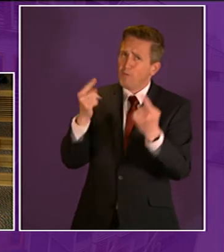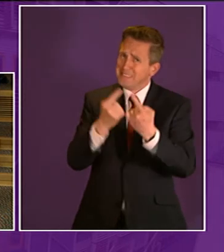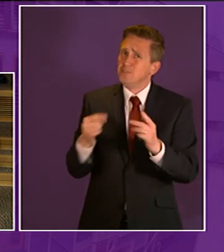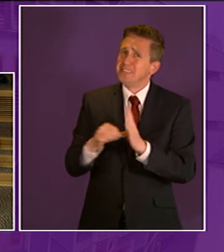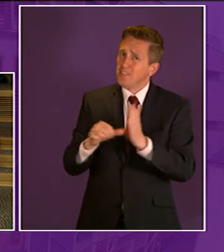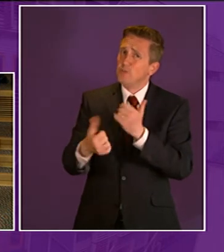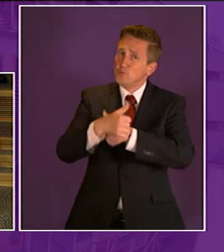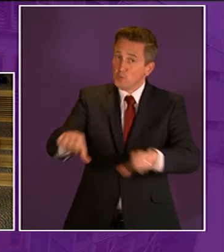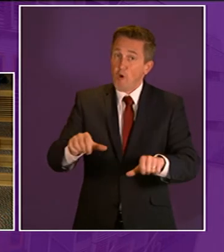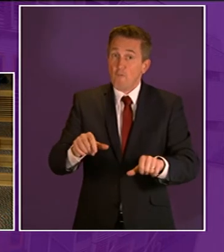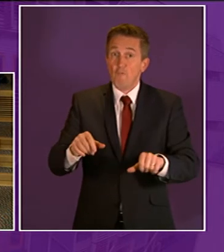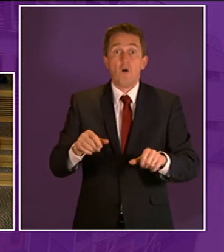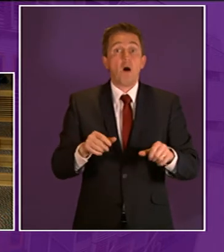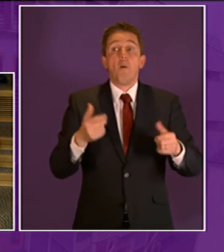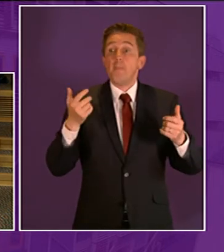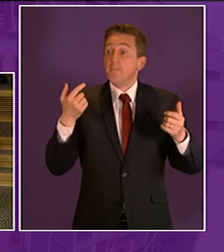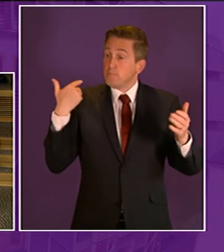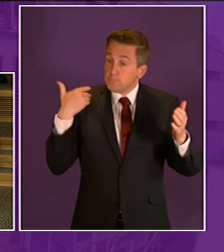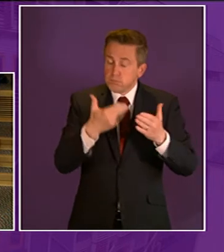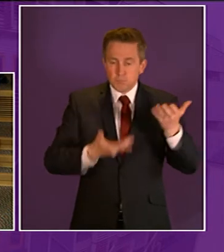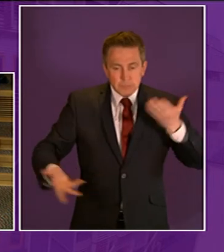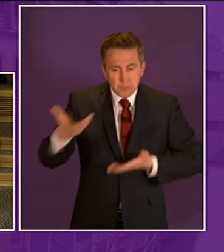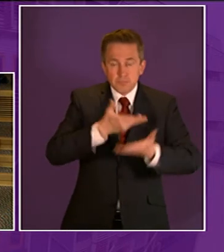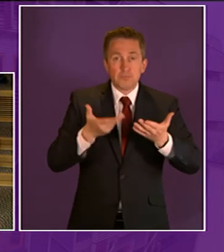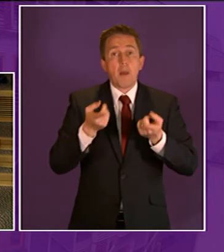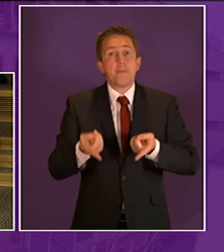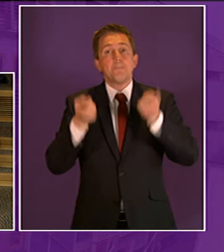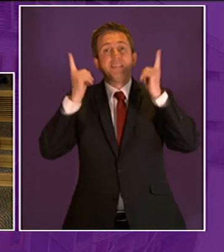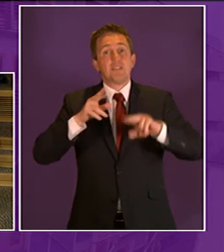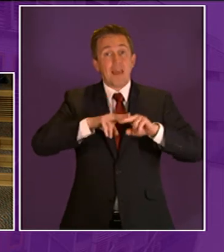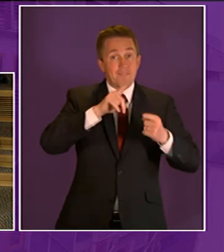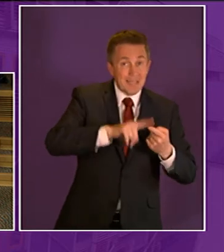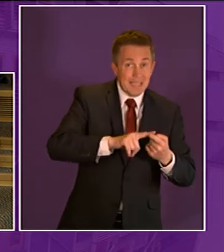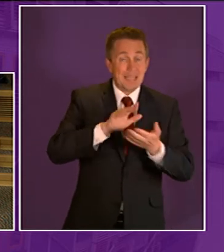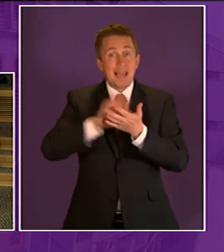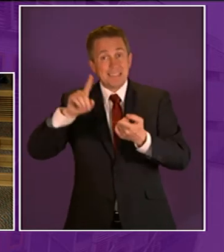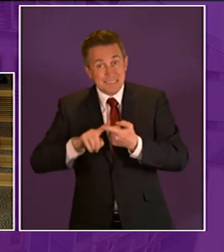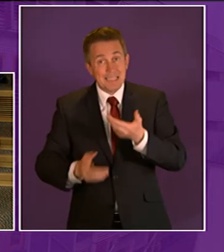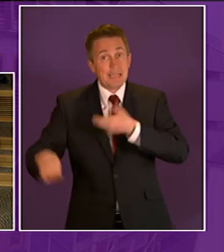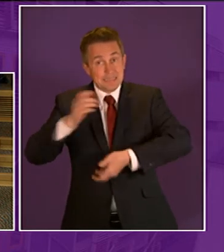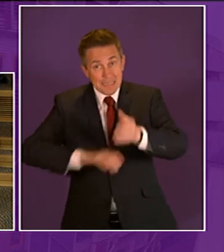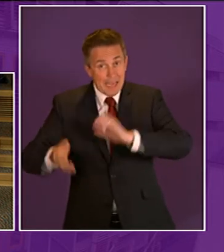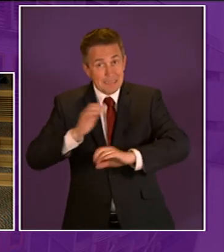Talks have been under way for some time. The Minister for Further Education, Higher Education and Science has met each side on